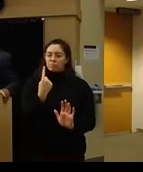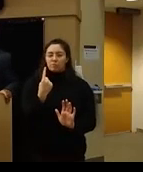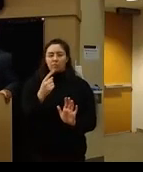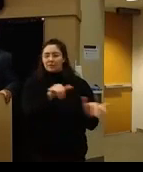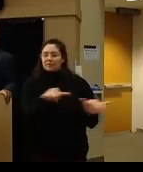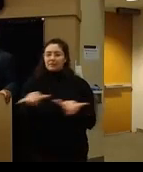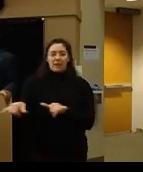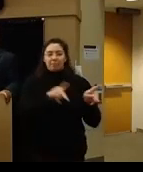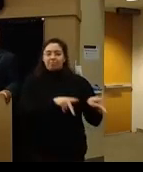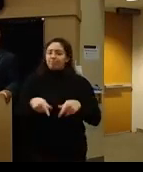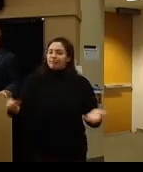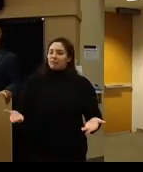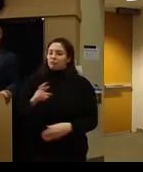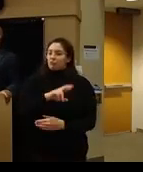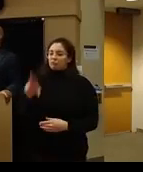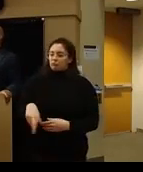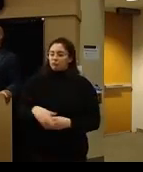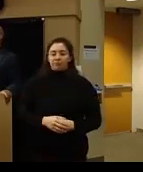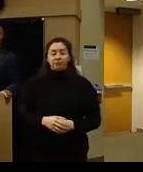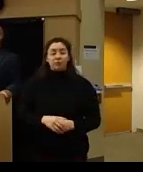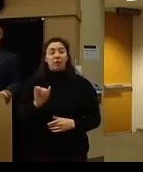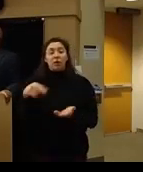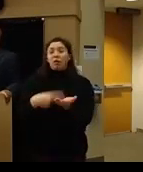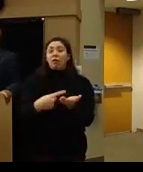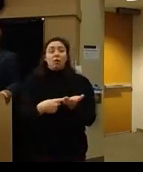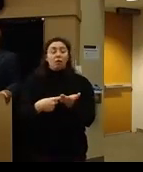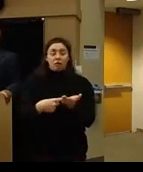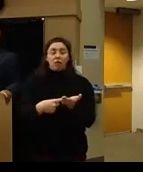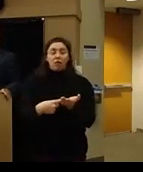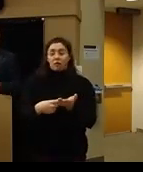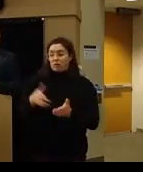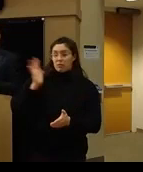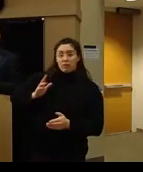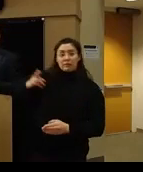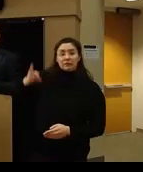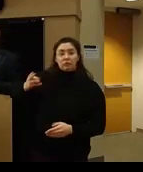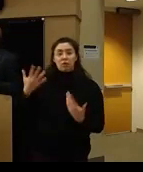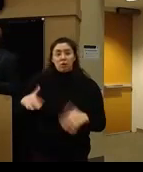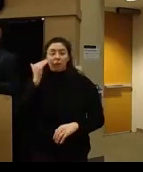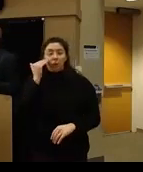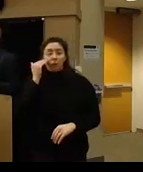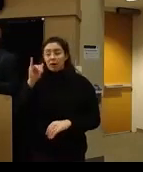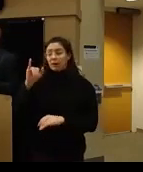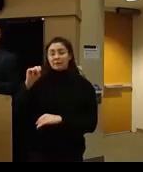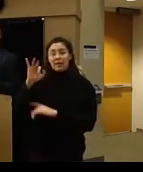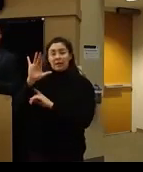Rochester and the argument that has been made historically is that Insanity in black people